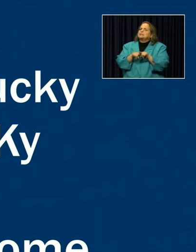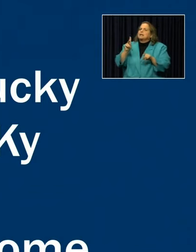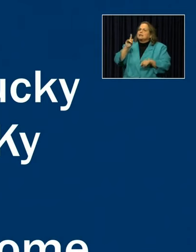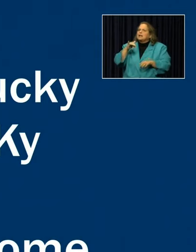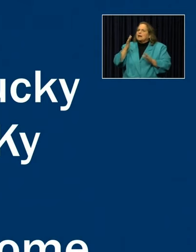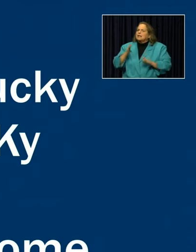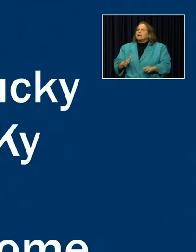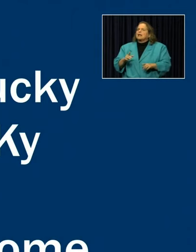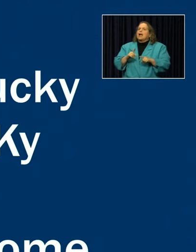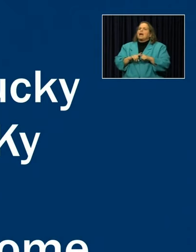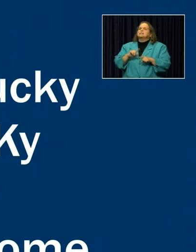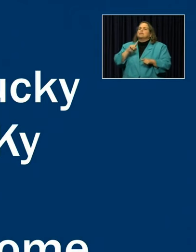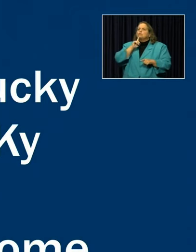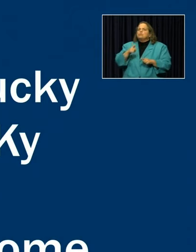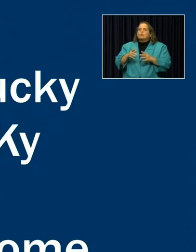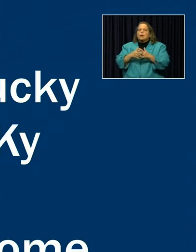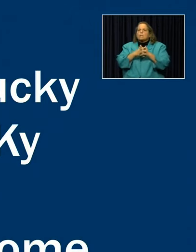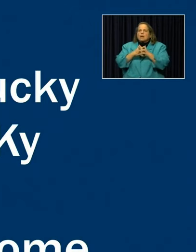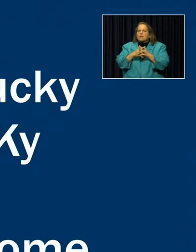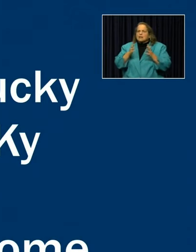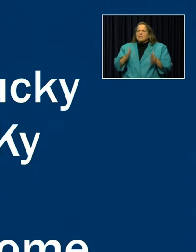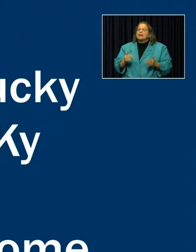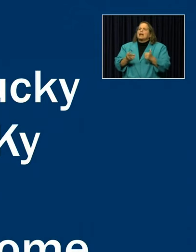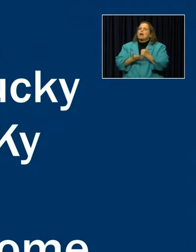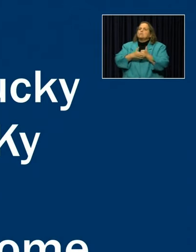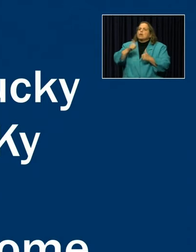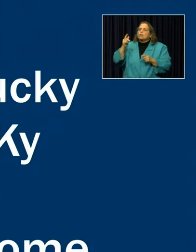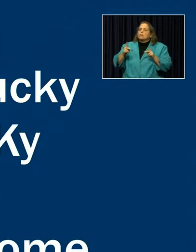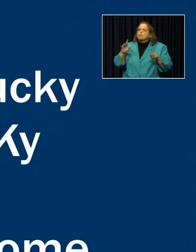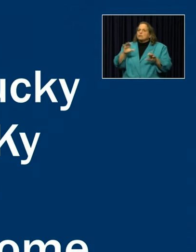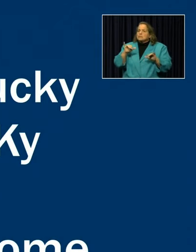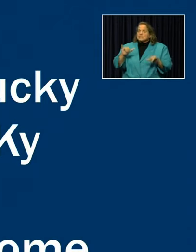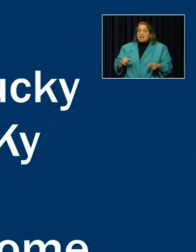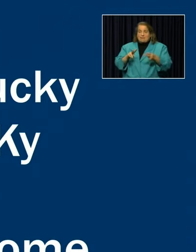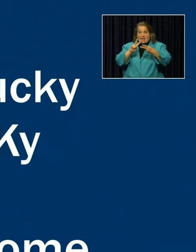BECAUSE THEY WANT GRANDMA TO GET